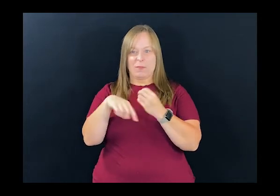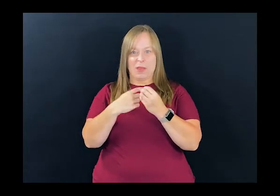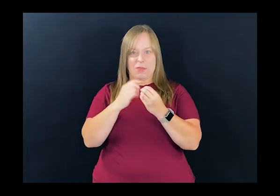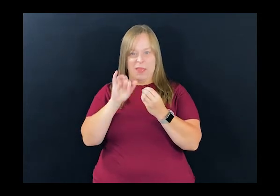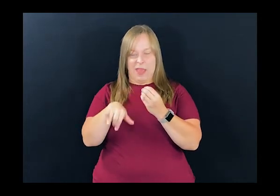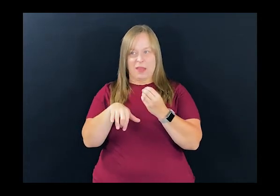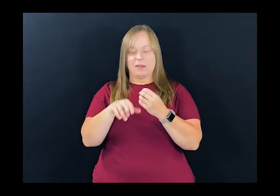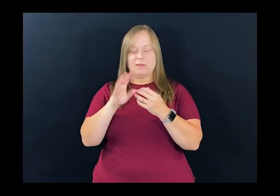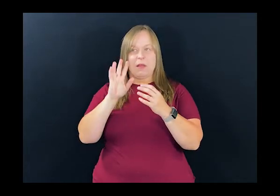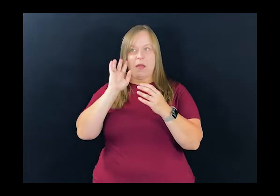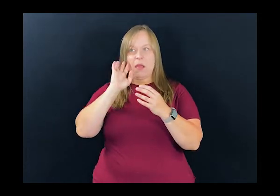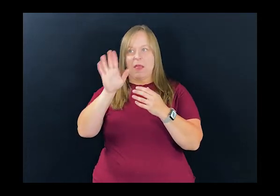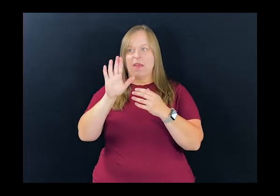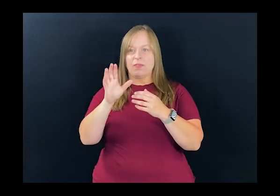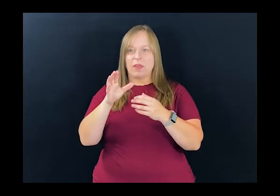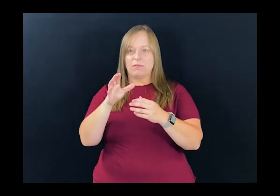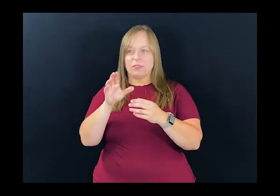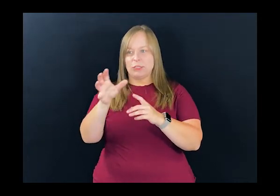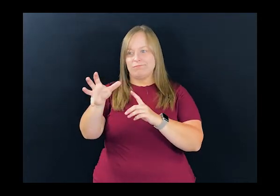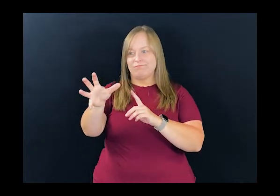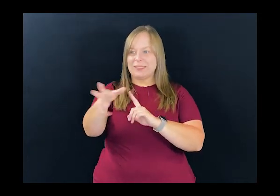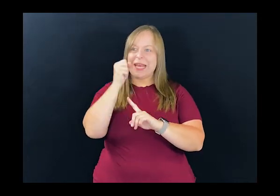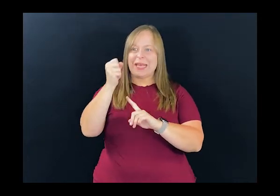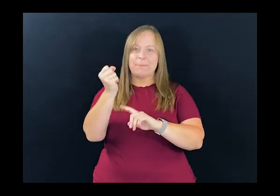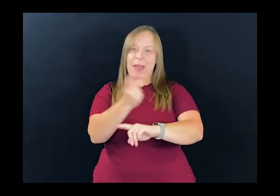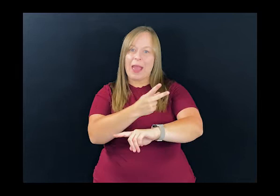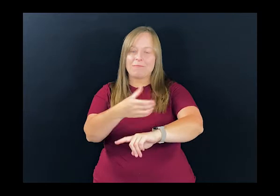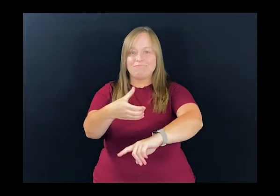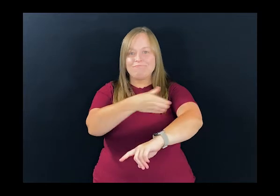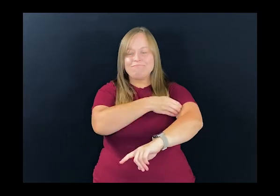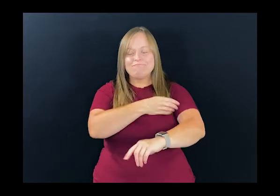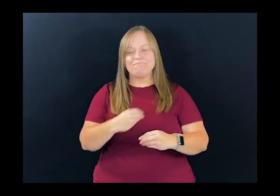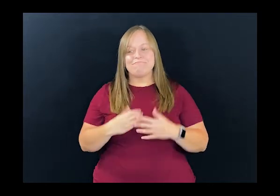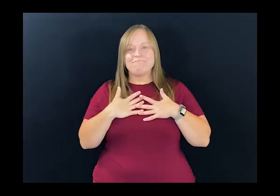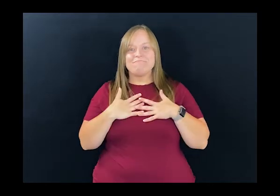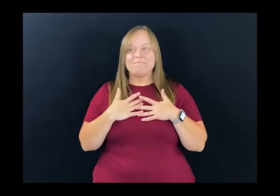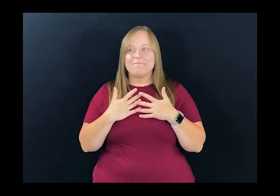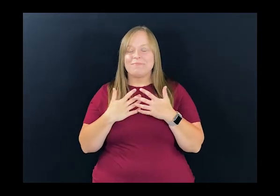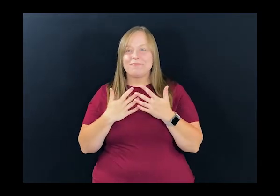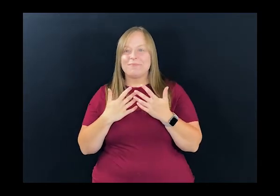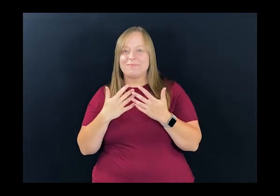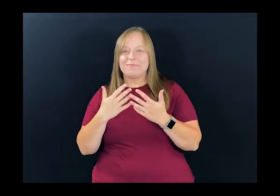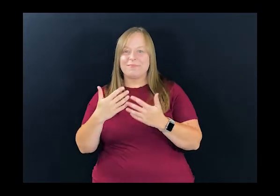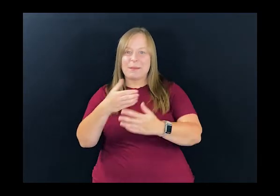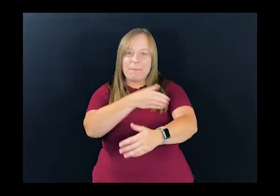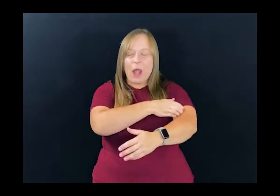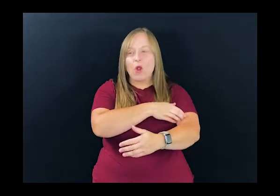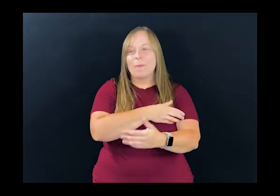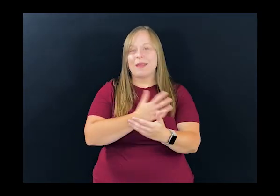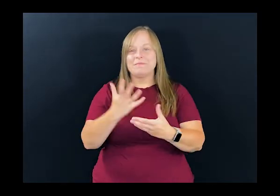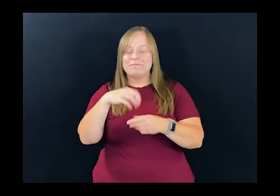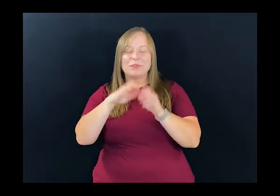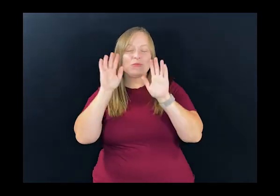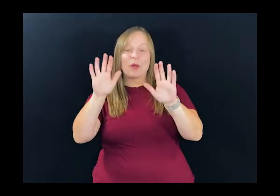So I love that you're taking it back and you are infusing it with empowerment, which is wonderful.